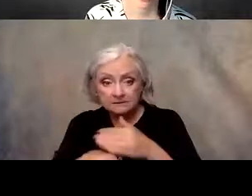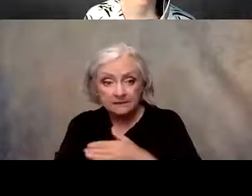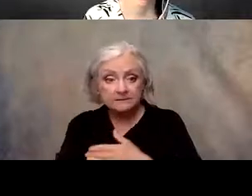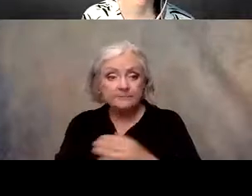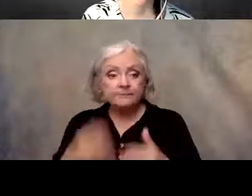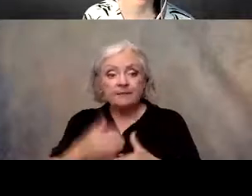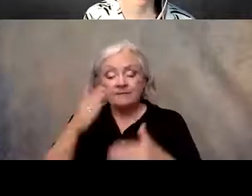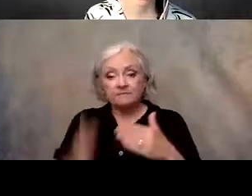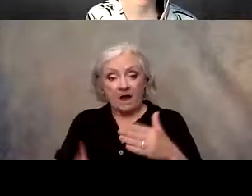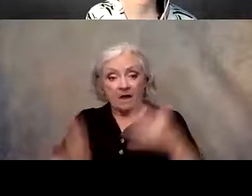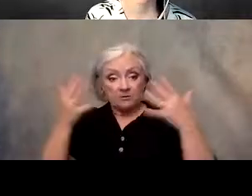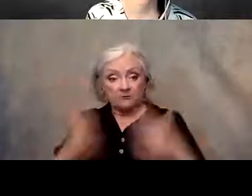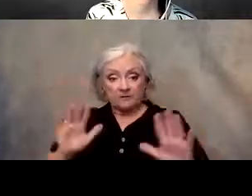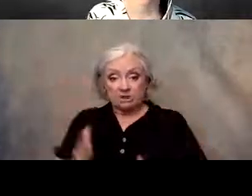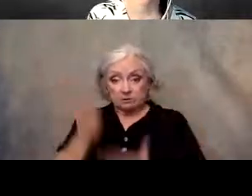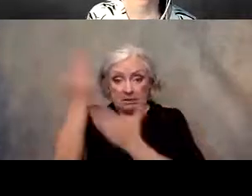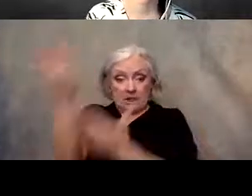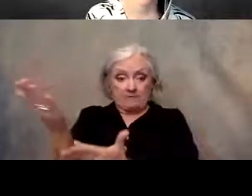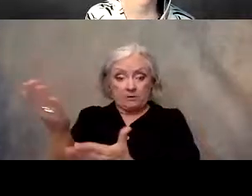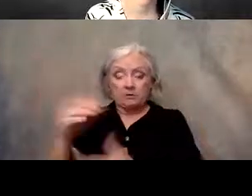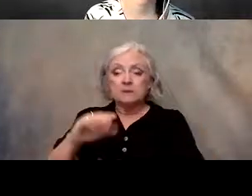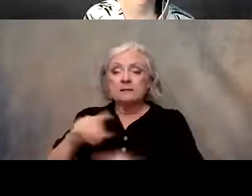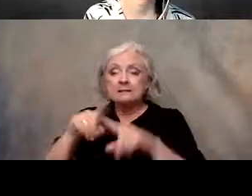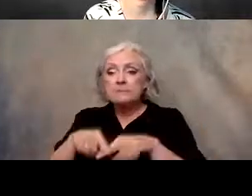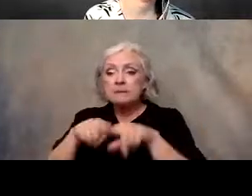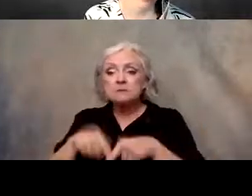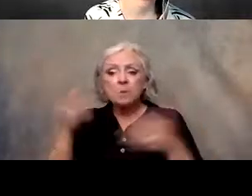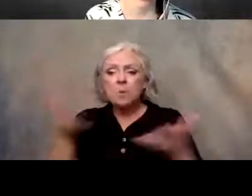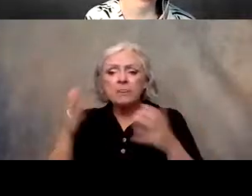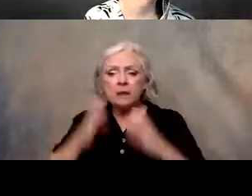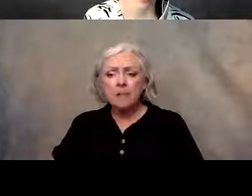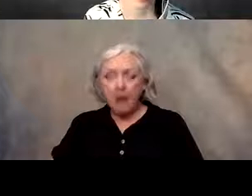are based on what our clients request and could be a .SRT file,